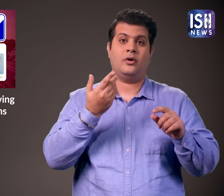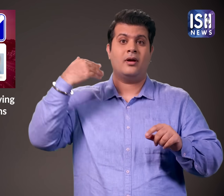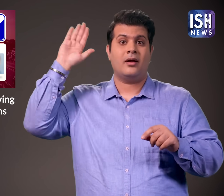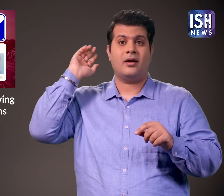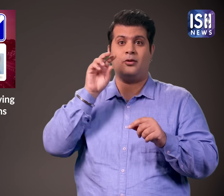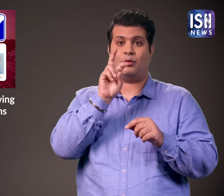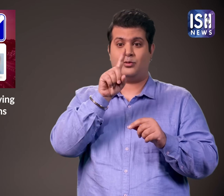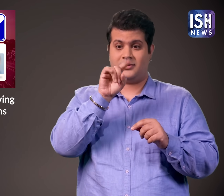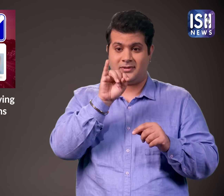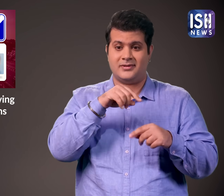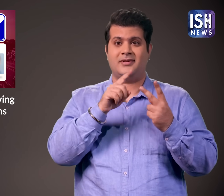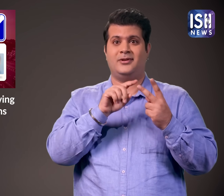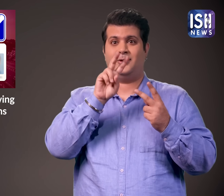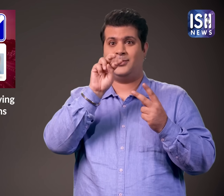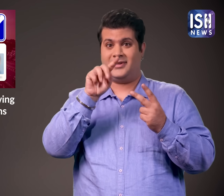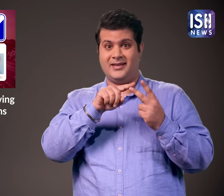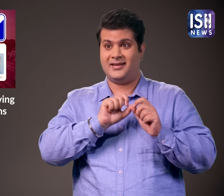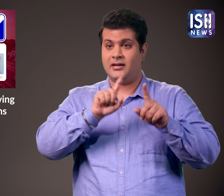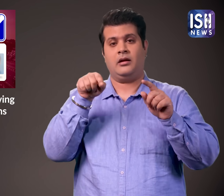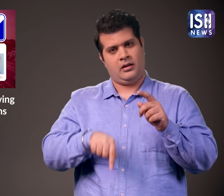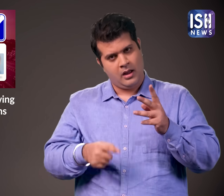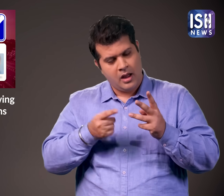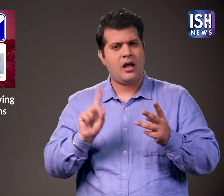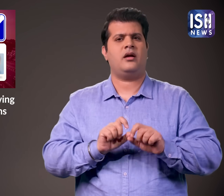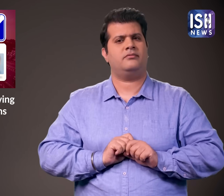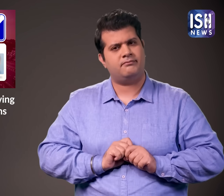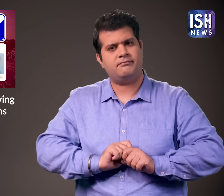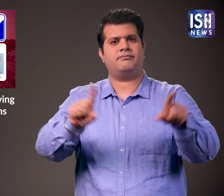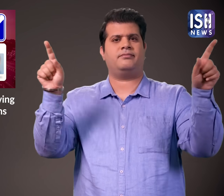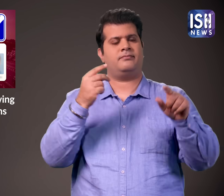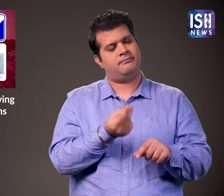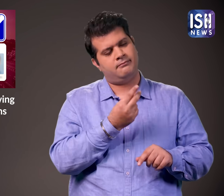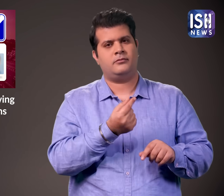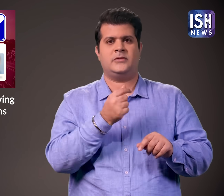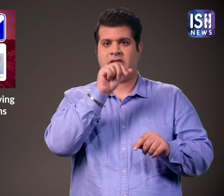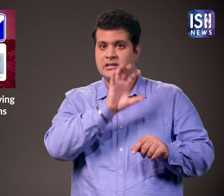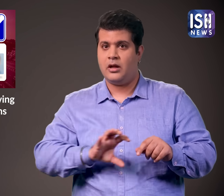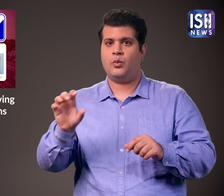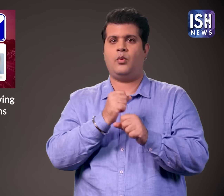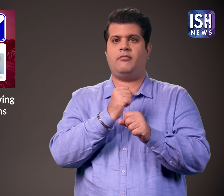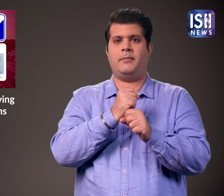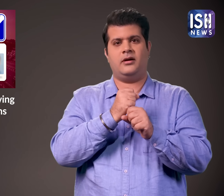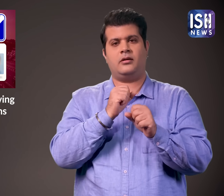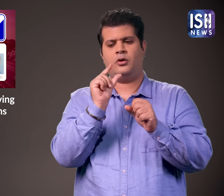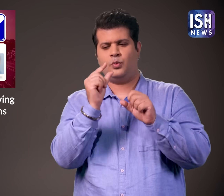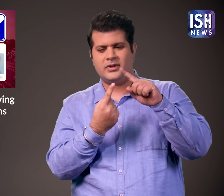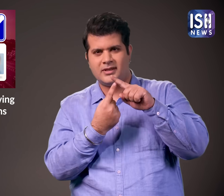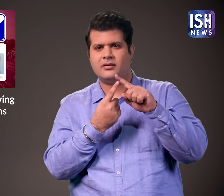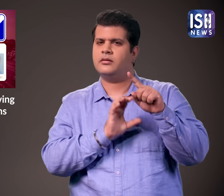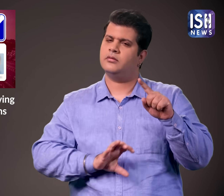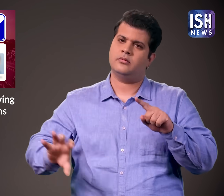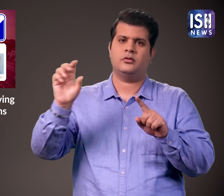The 2016 and 2023 instructions should be reissued to all States and Union Territories.